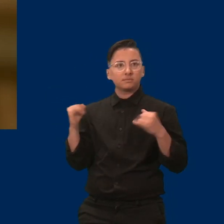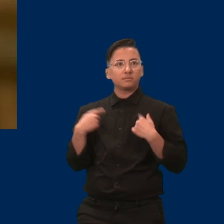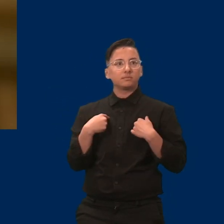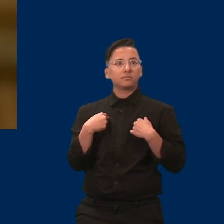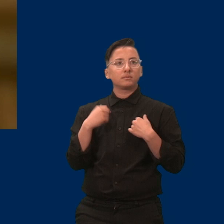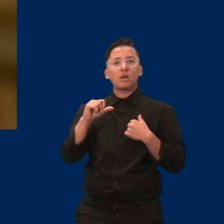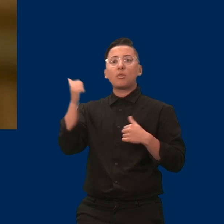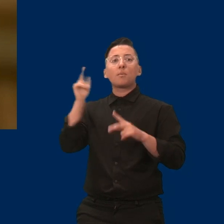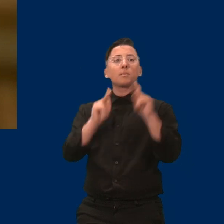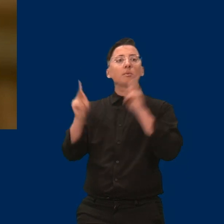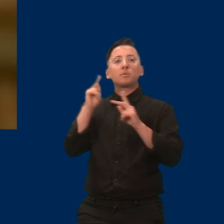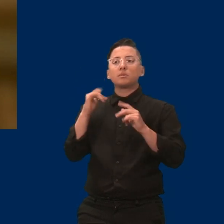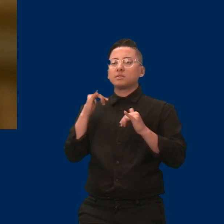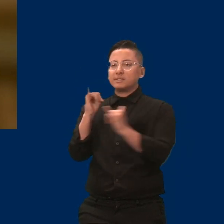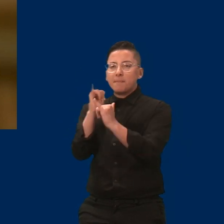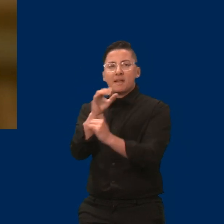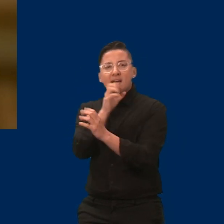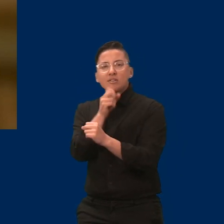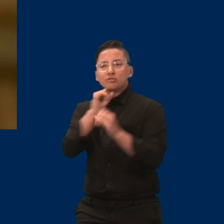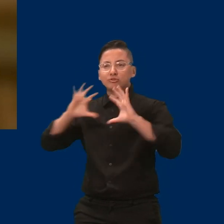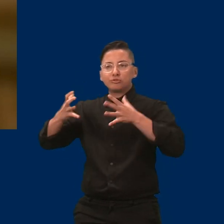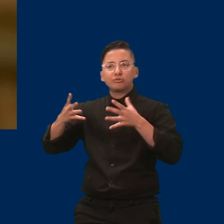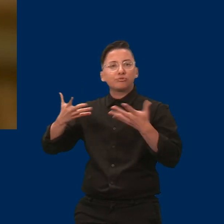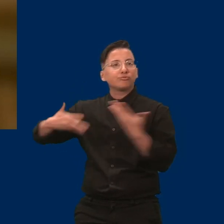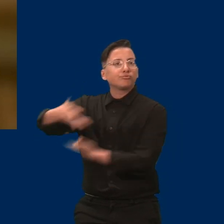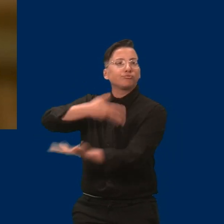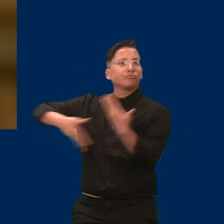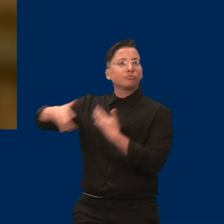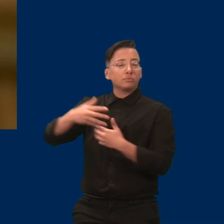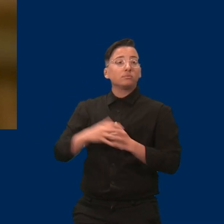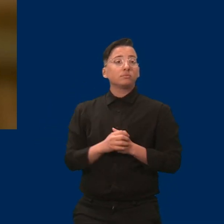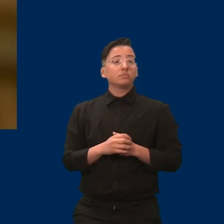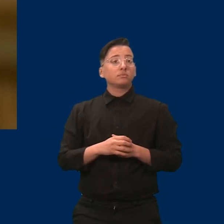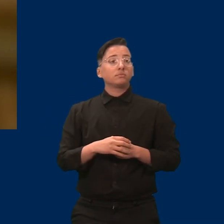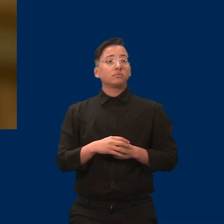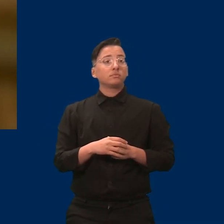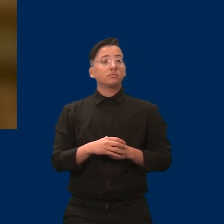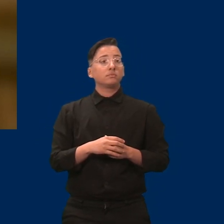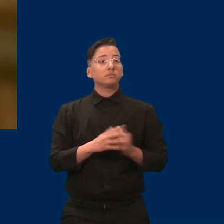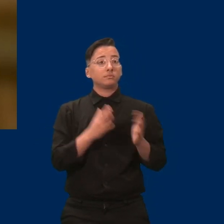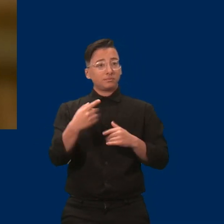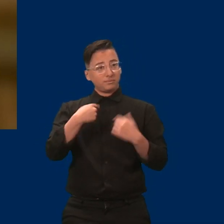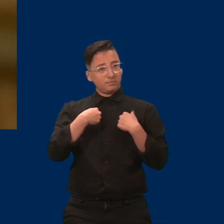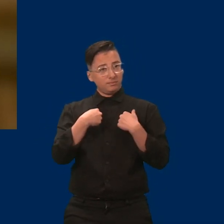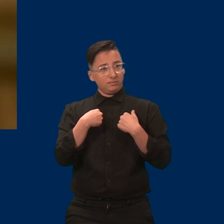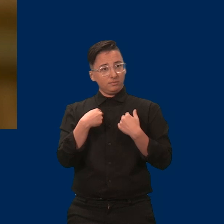I want to be with friends without disabilities.